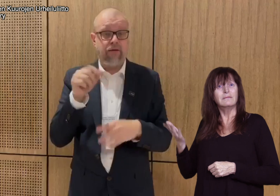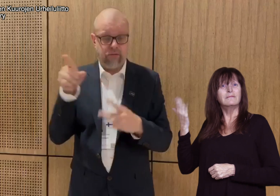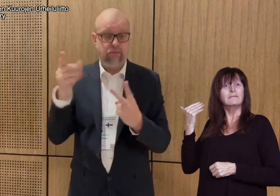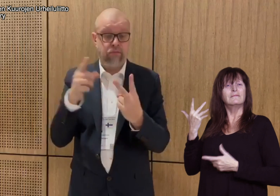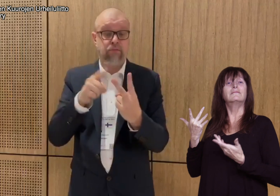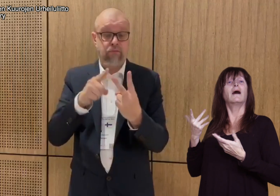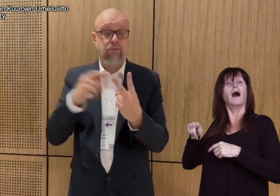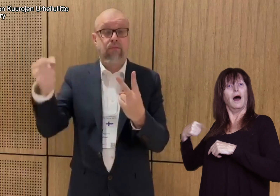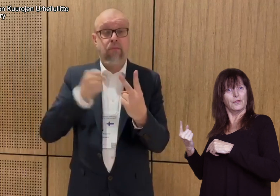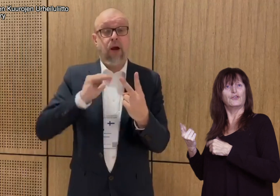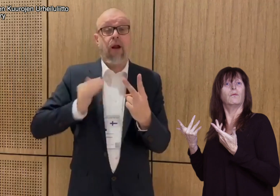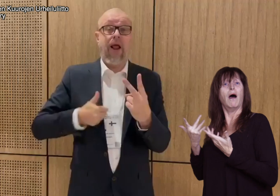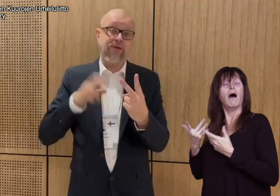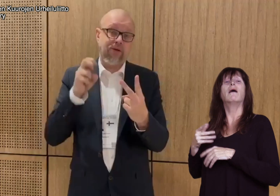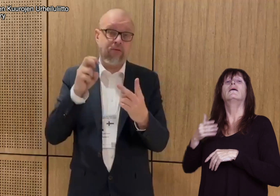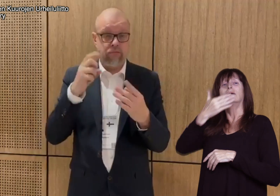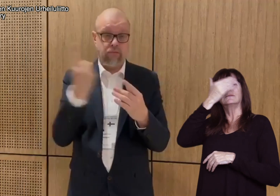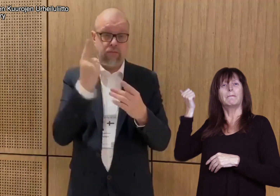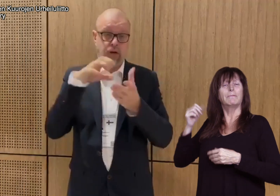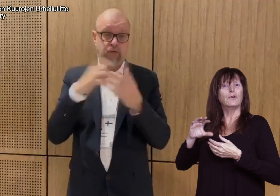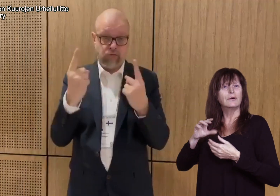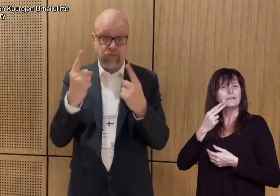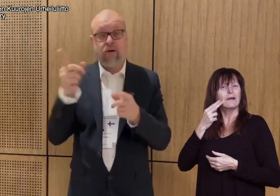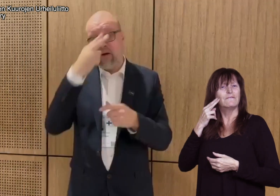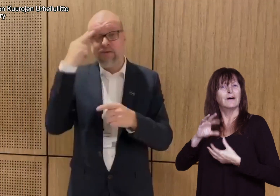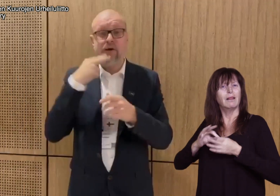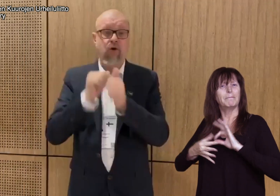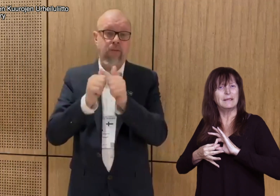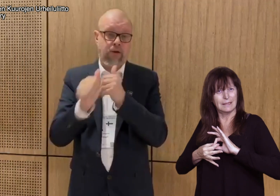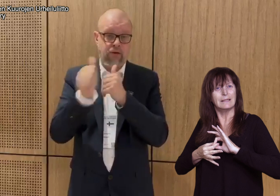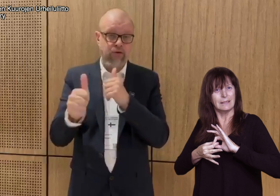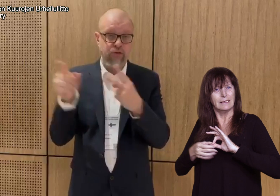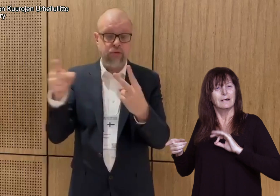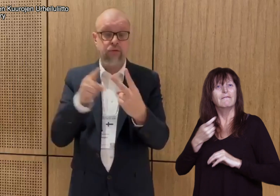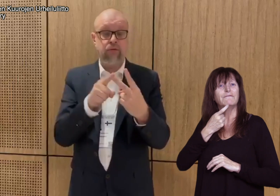and was an athlete of the Summer Deaflympics,